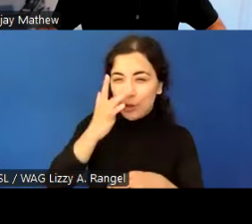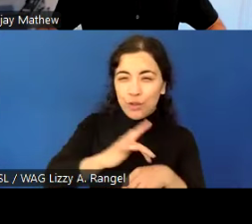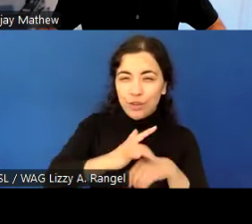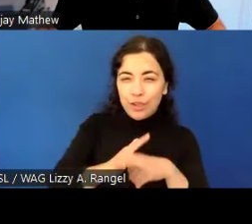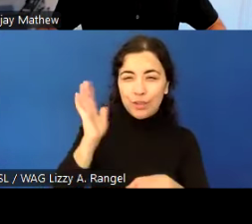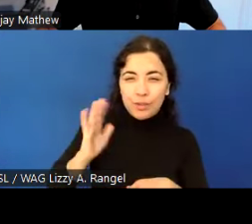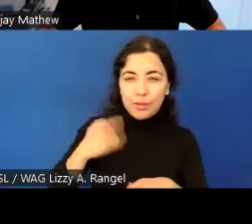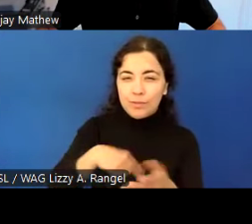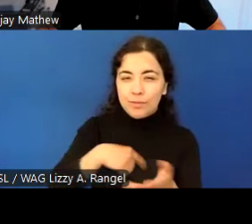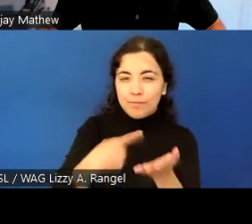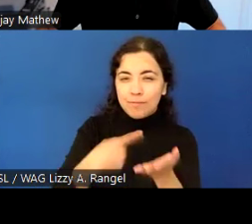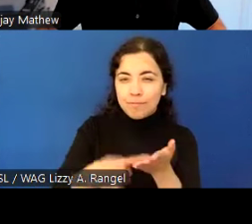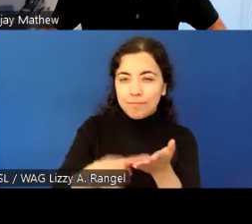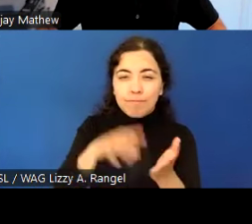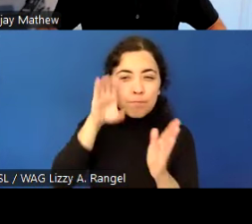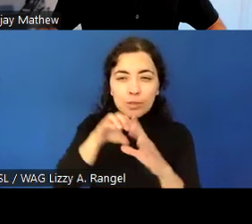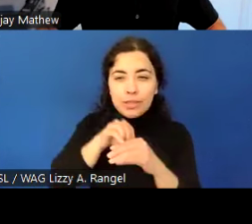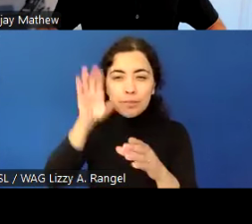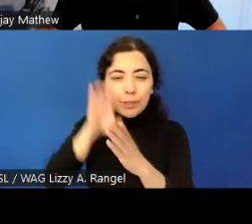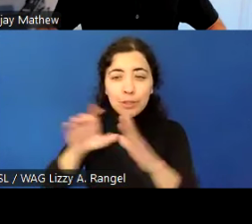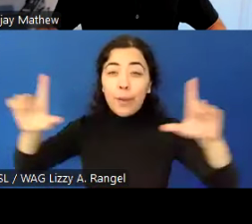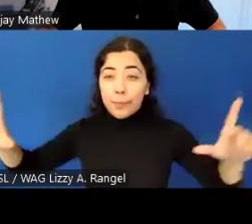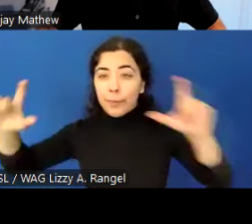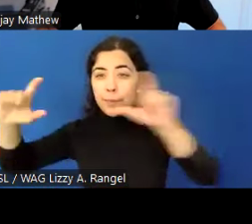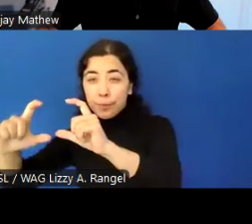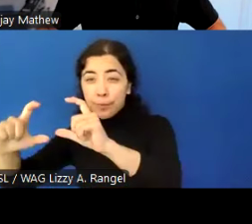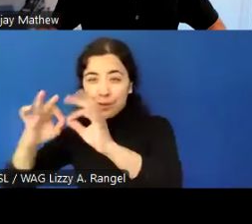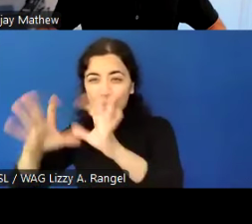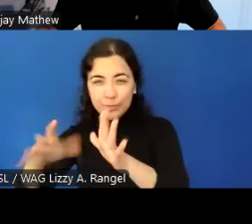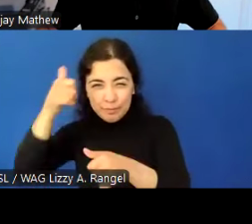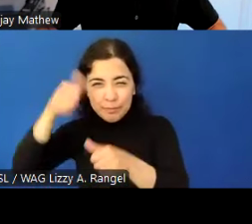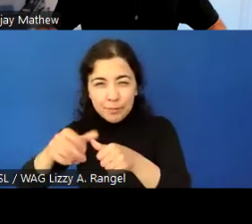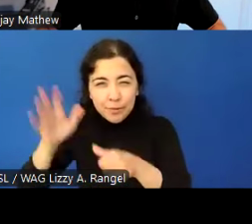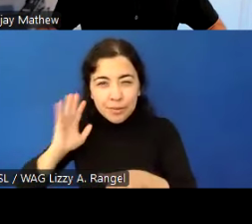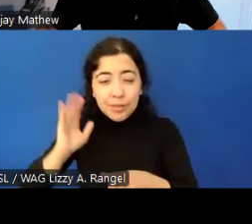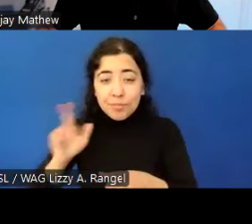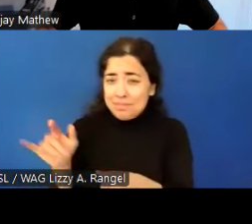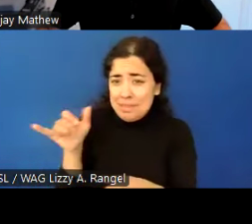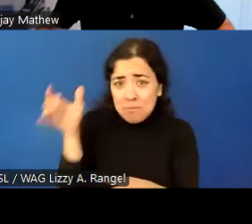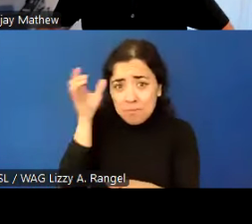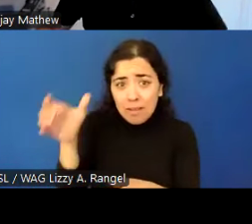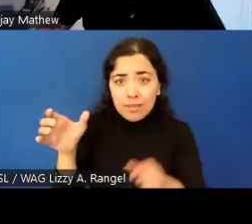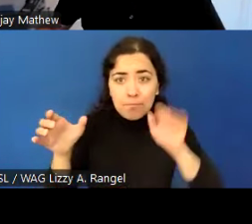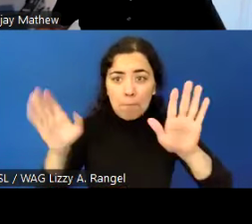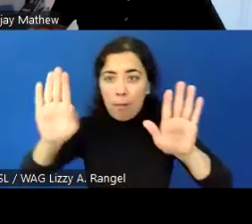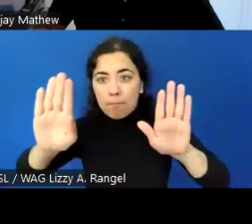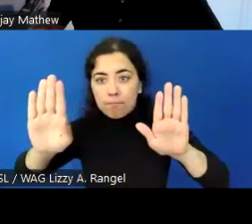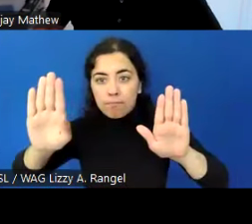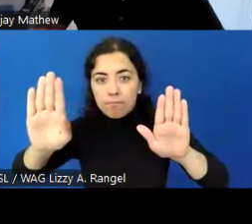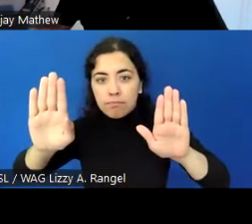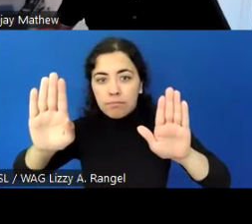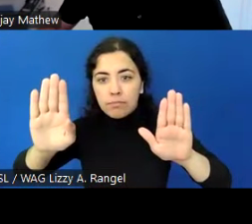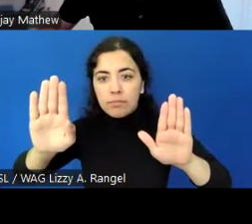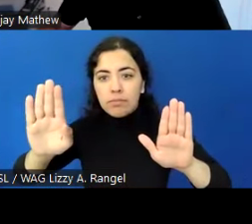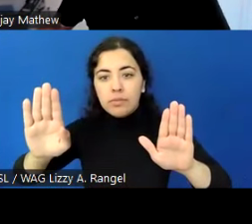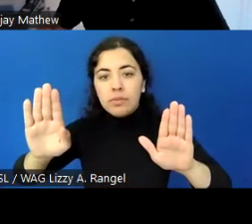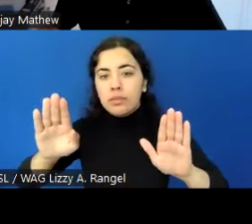in picture effect. And this is basically that. You can bring in -- this is showing that you